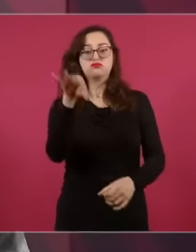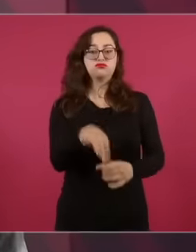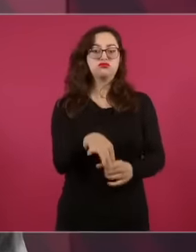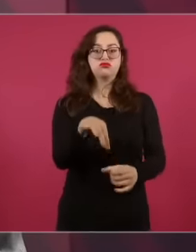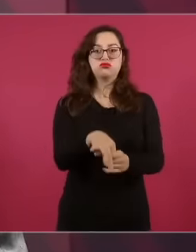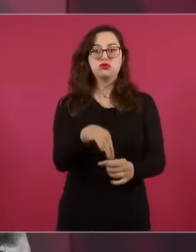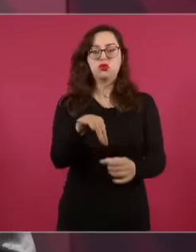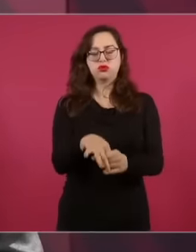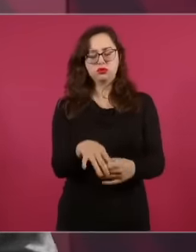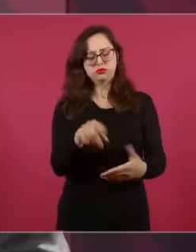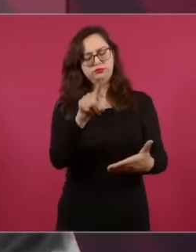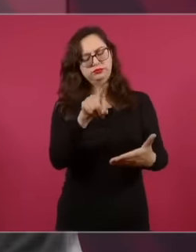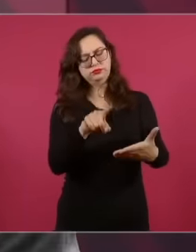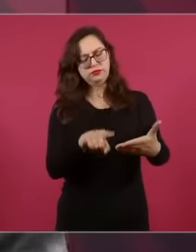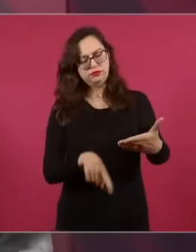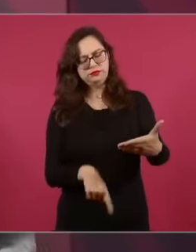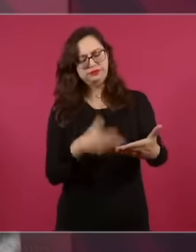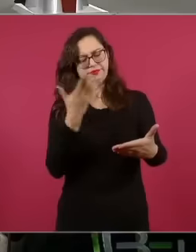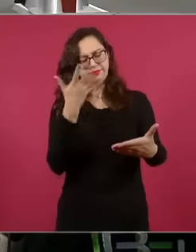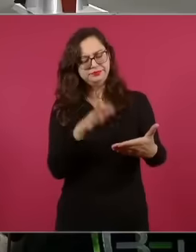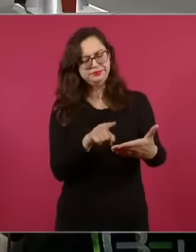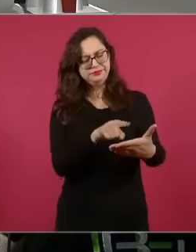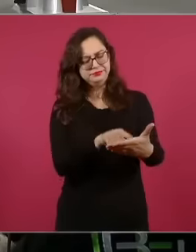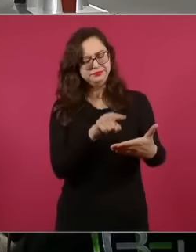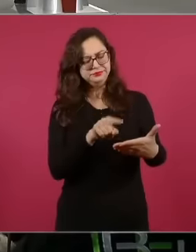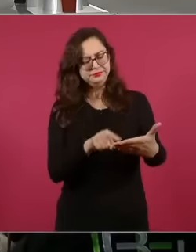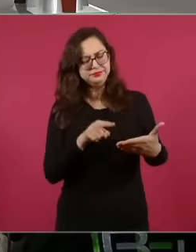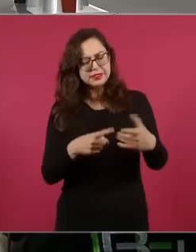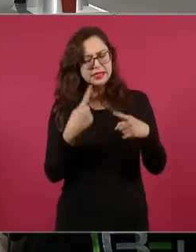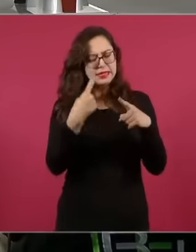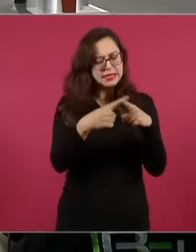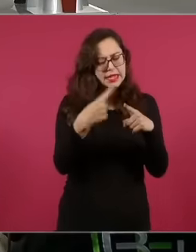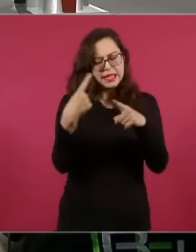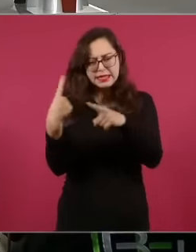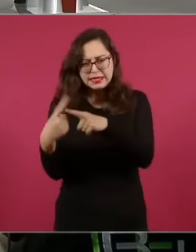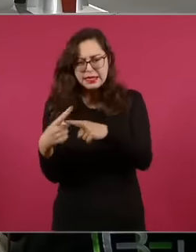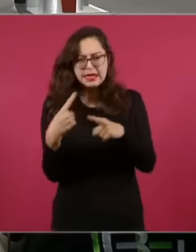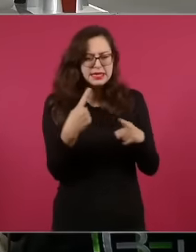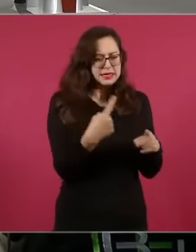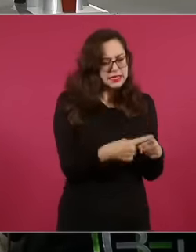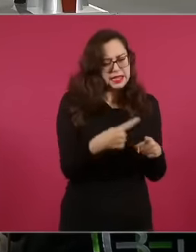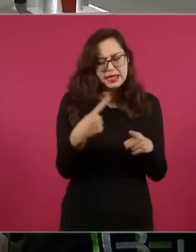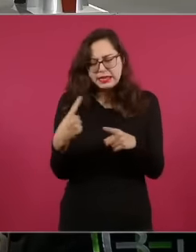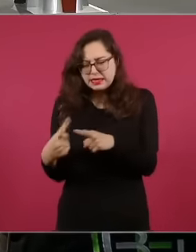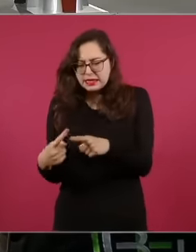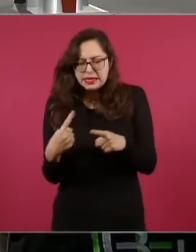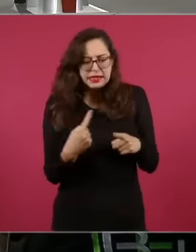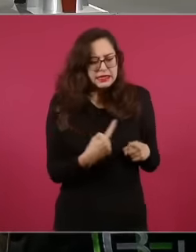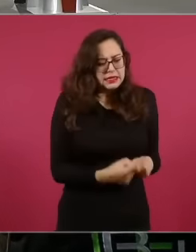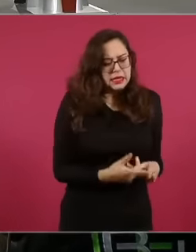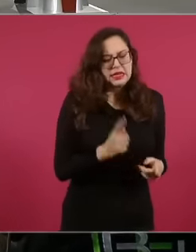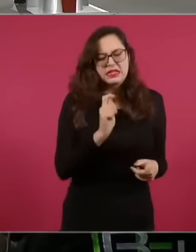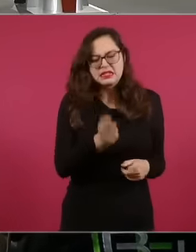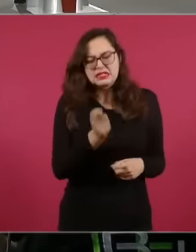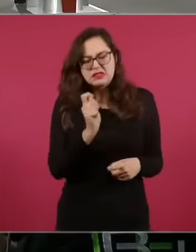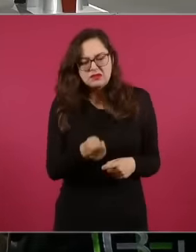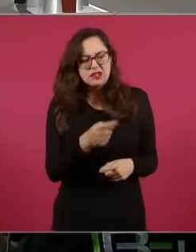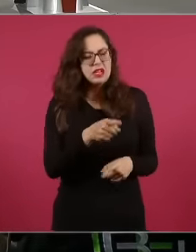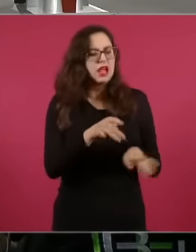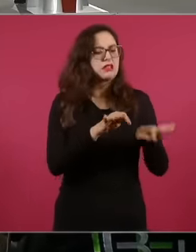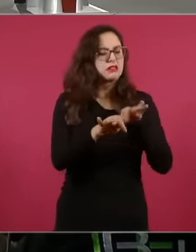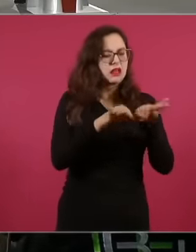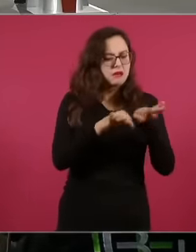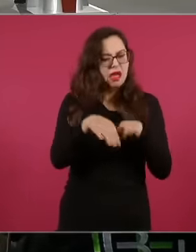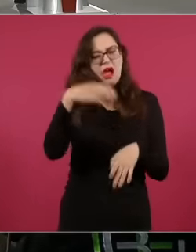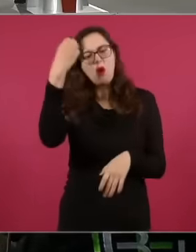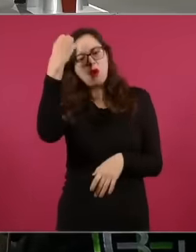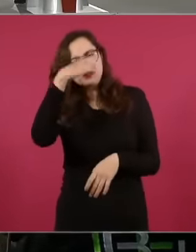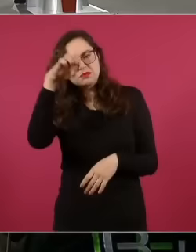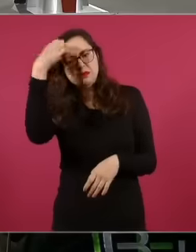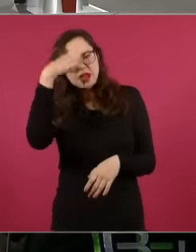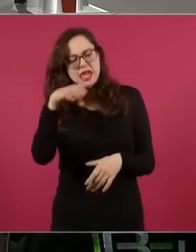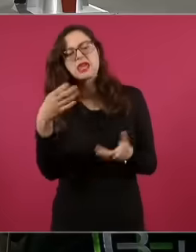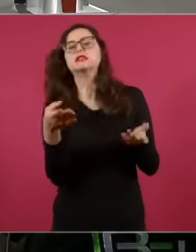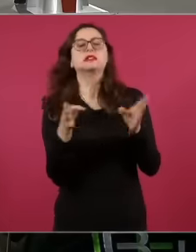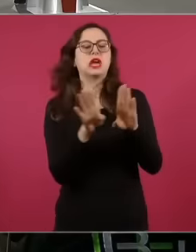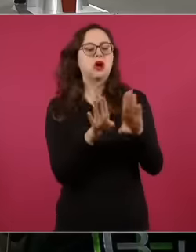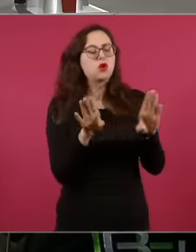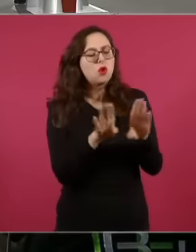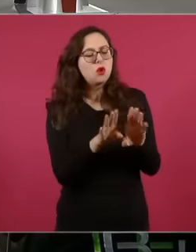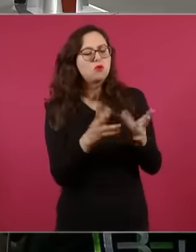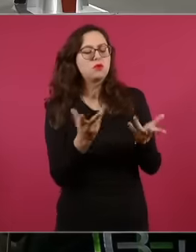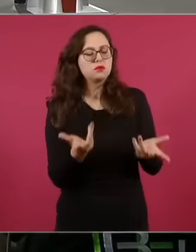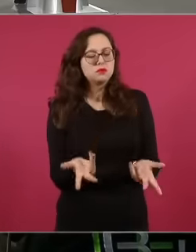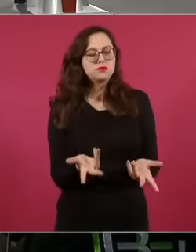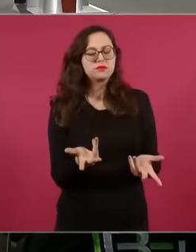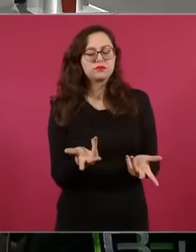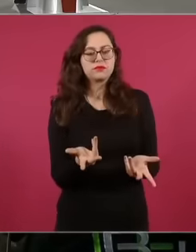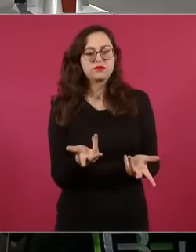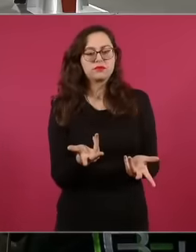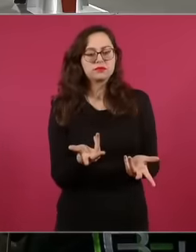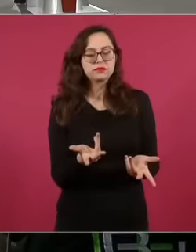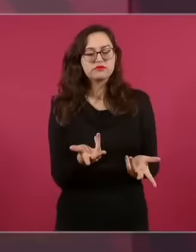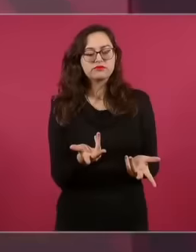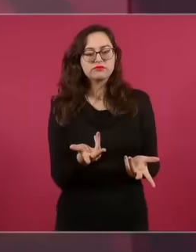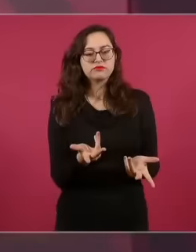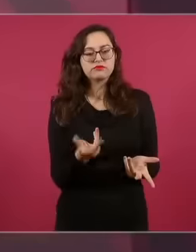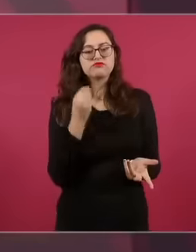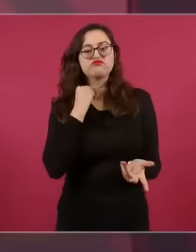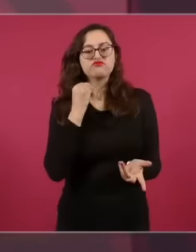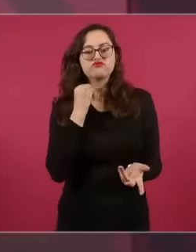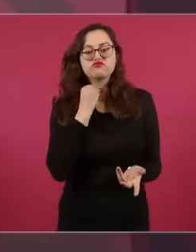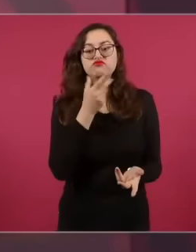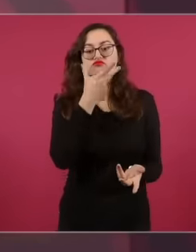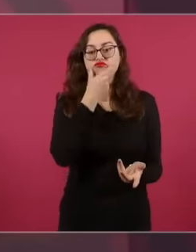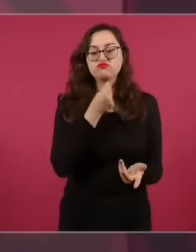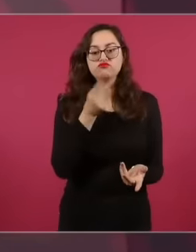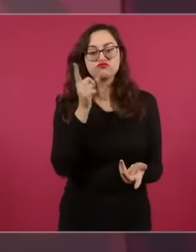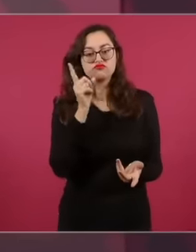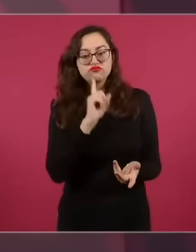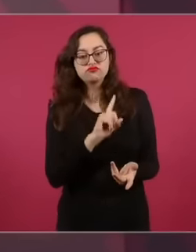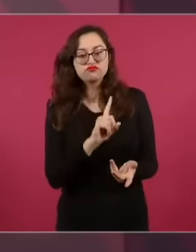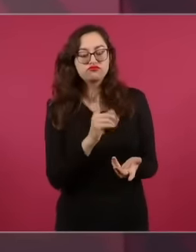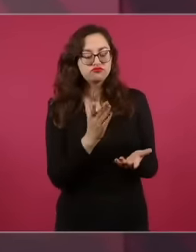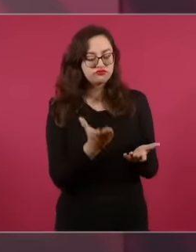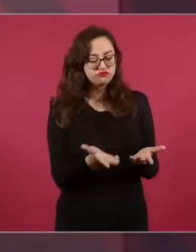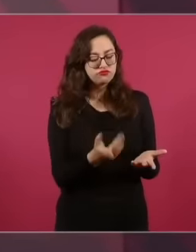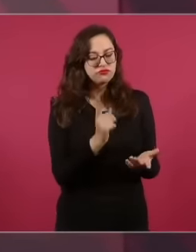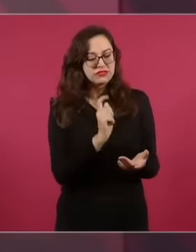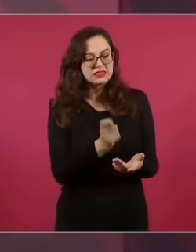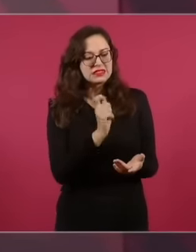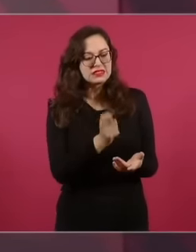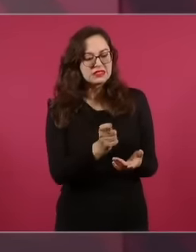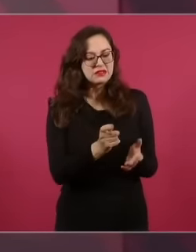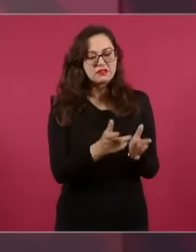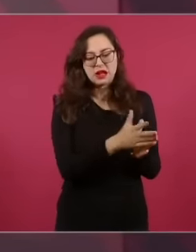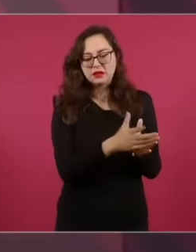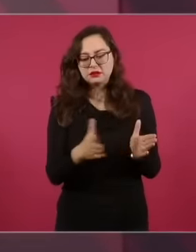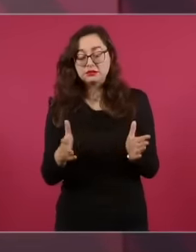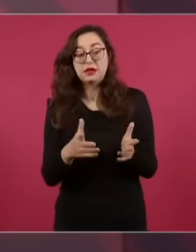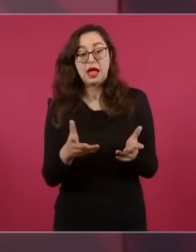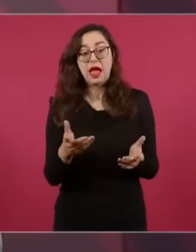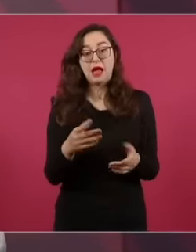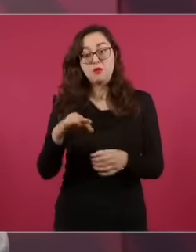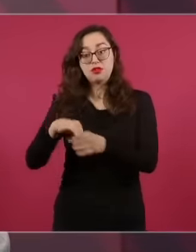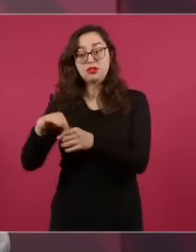10 because they are going to find out what their lawyers have done. There will be a campaign period